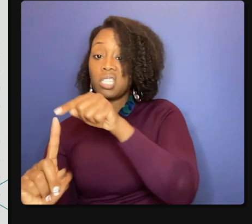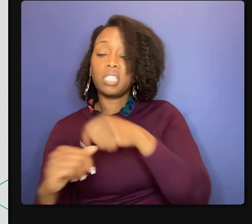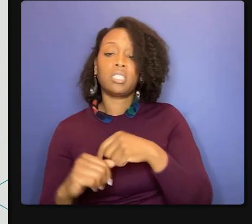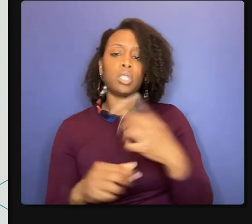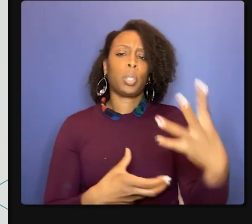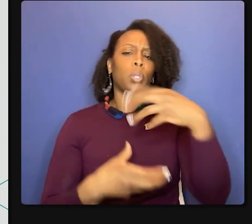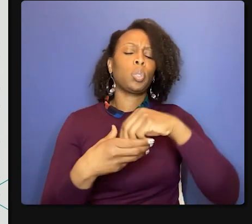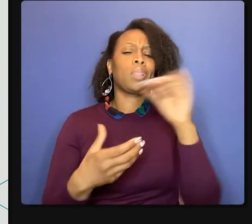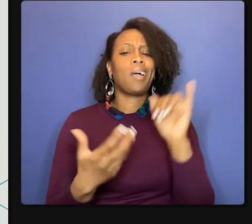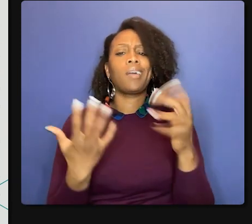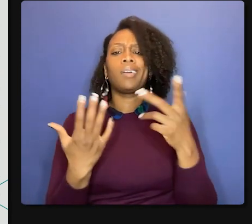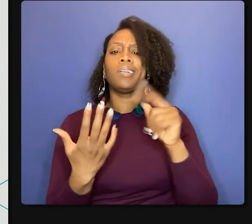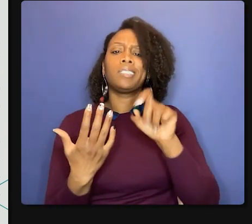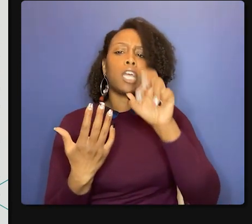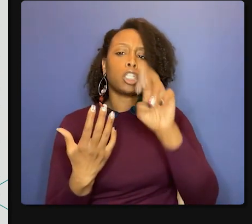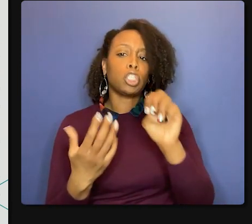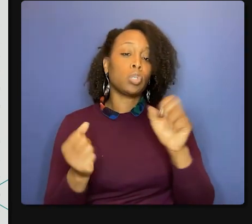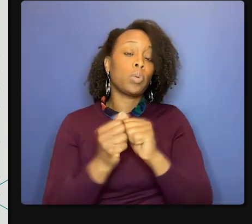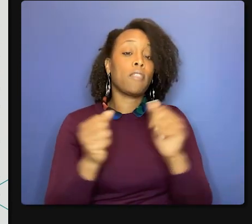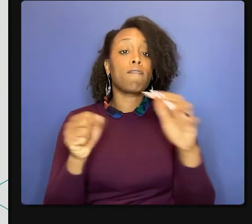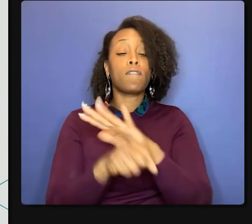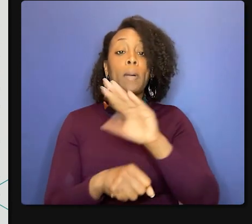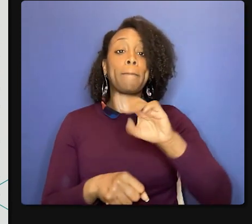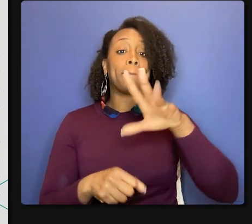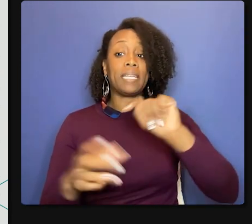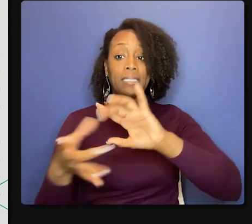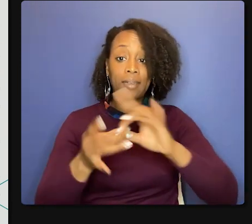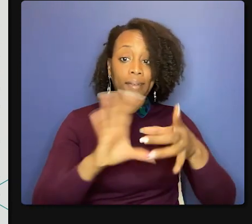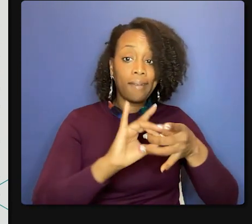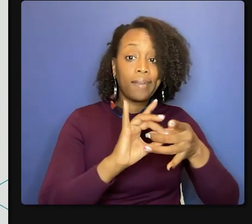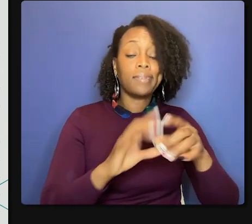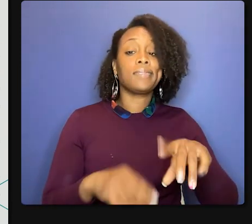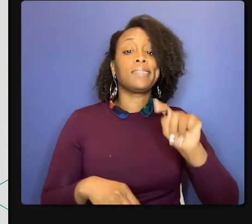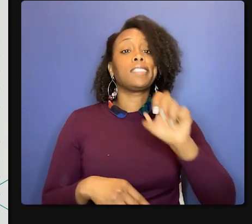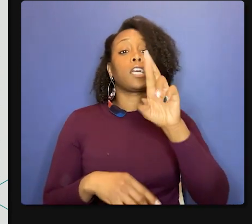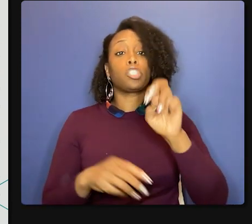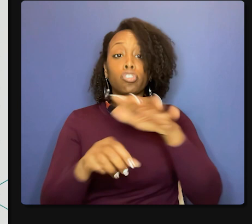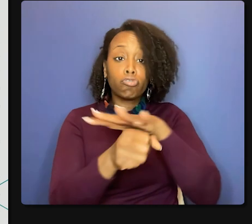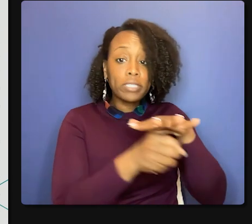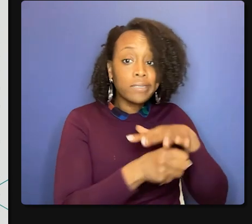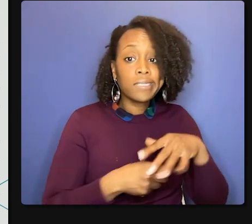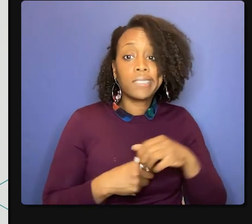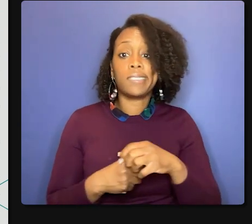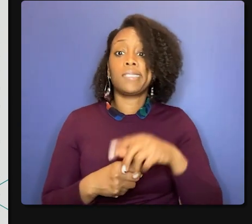the destinations, will include things like textures with full MIP-chains, texture regions,